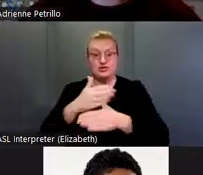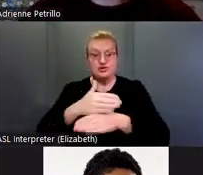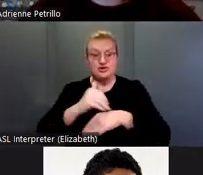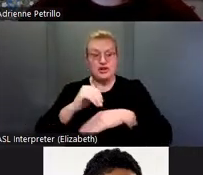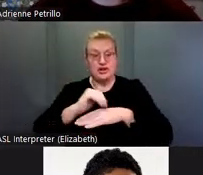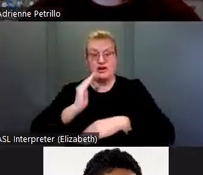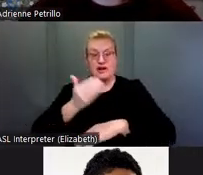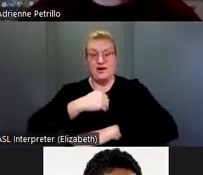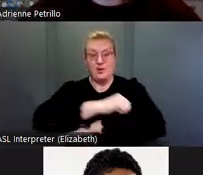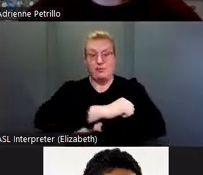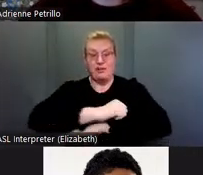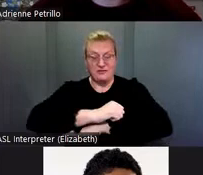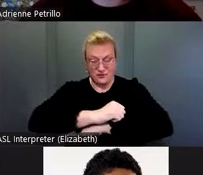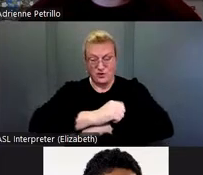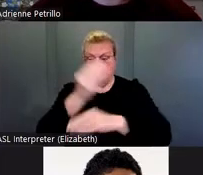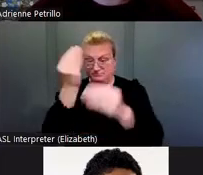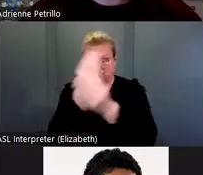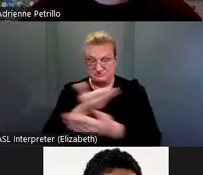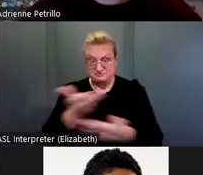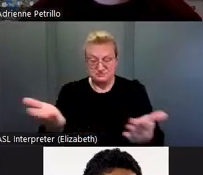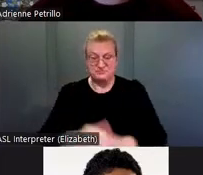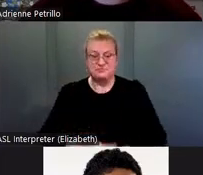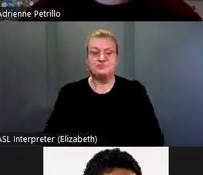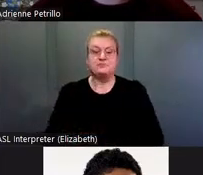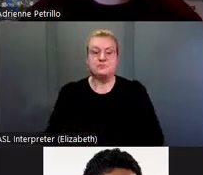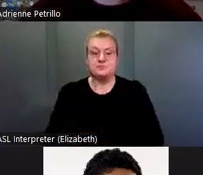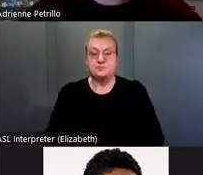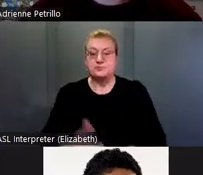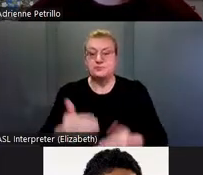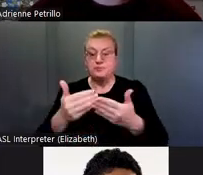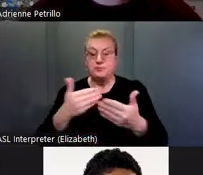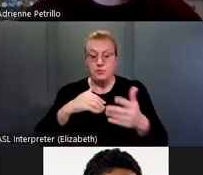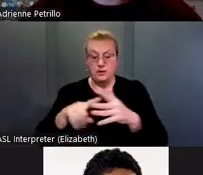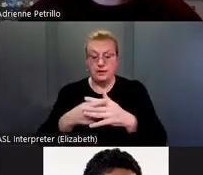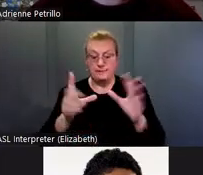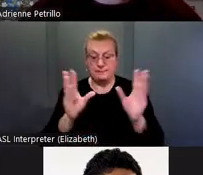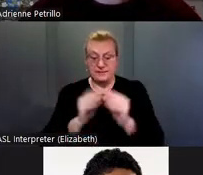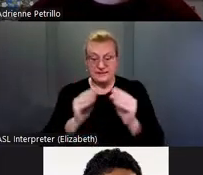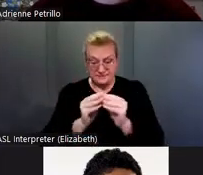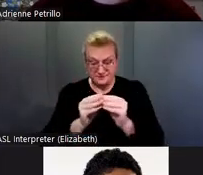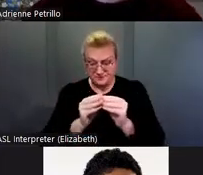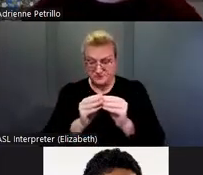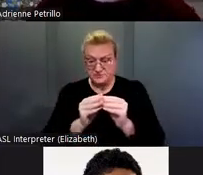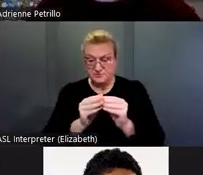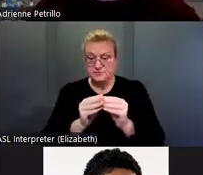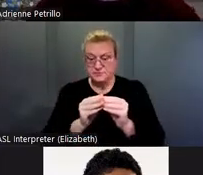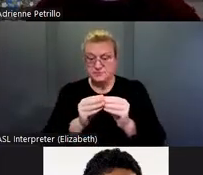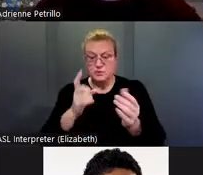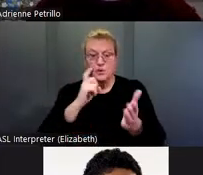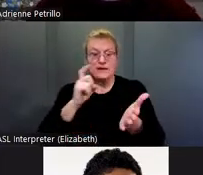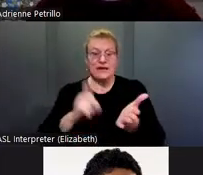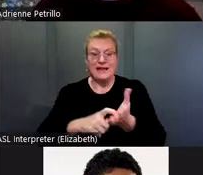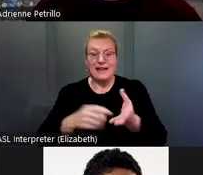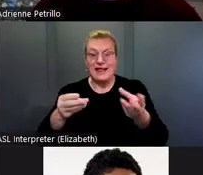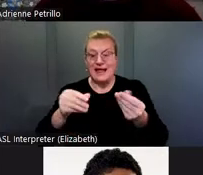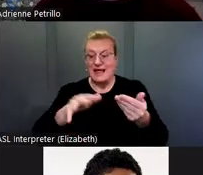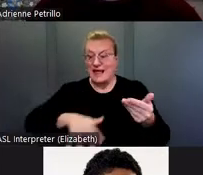just for everyone to know that. Before we begin our meeting today, I would like to acknowledge the land on which we are meeting.